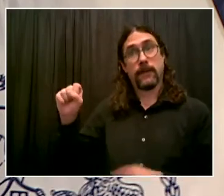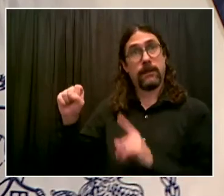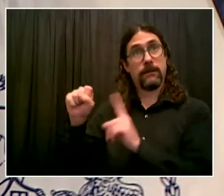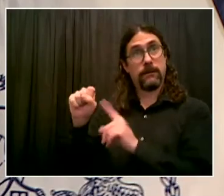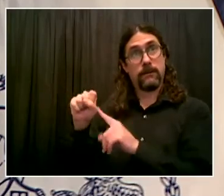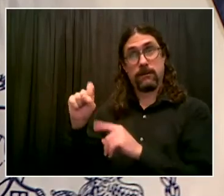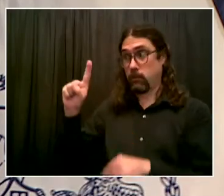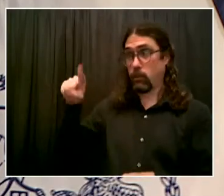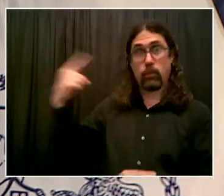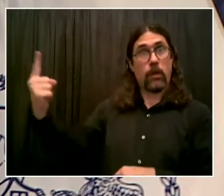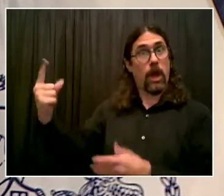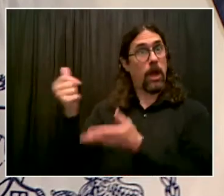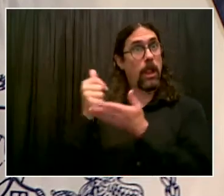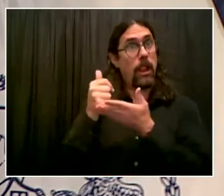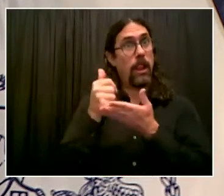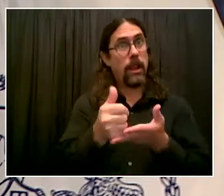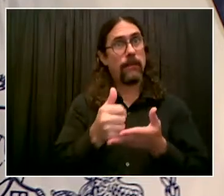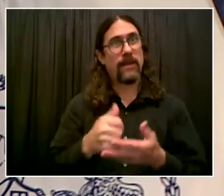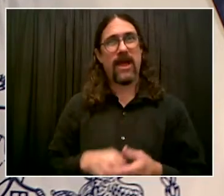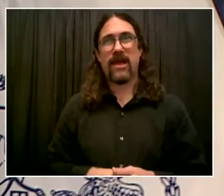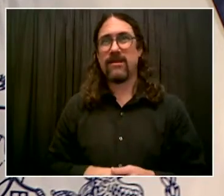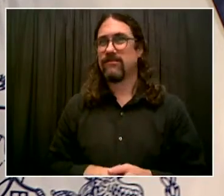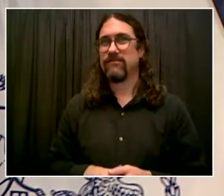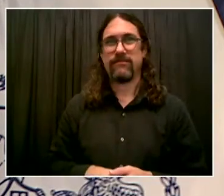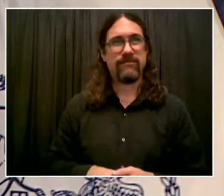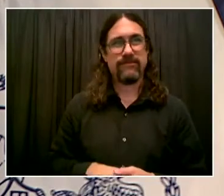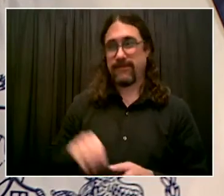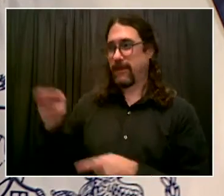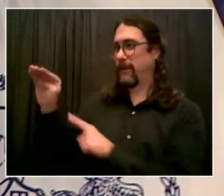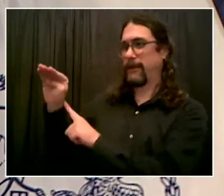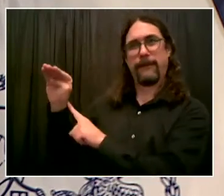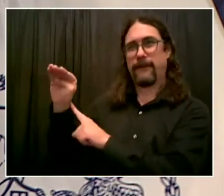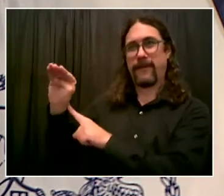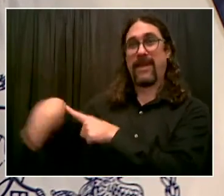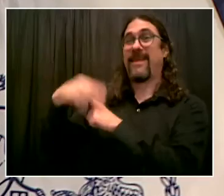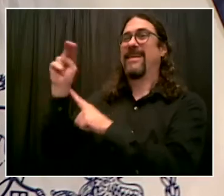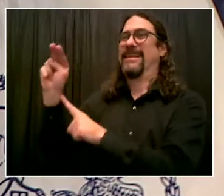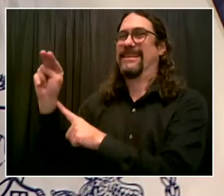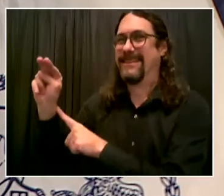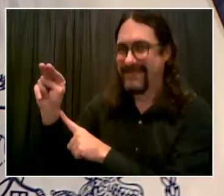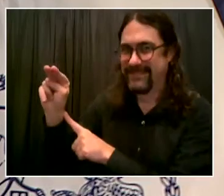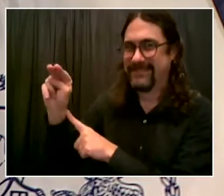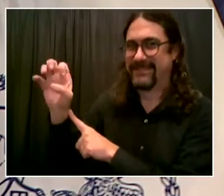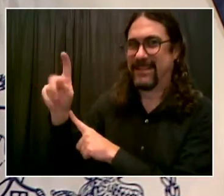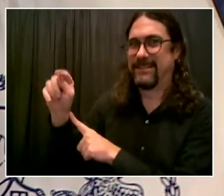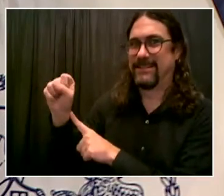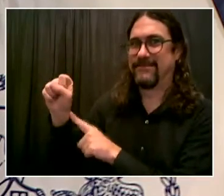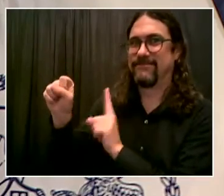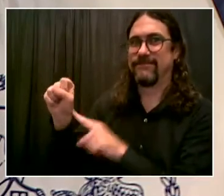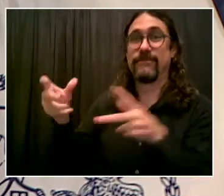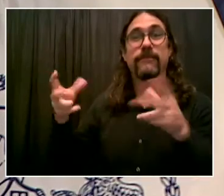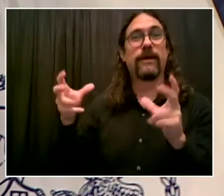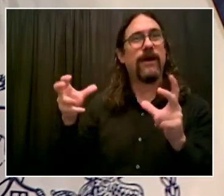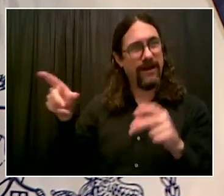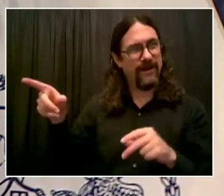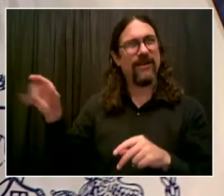EFFORT TO GET MORE NEW YORKERS VACCINATED. LET'S TALK ABOUT